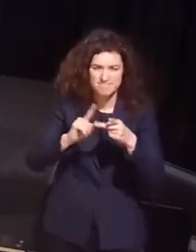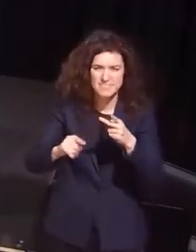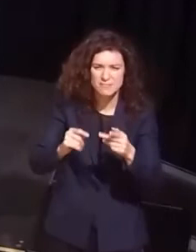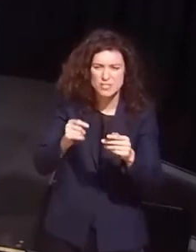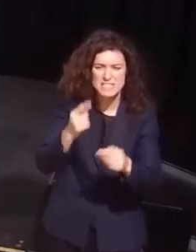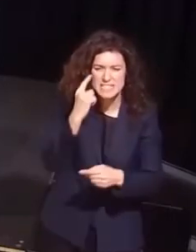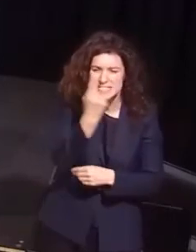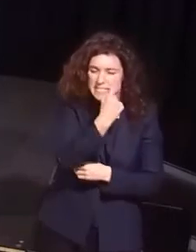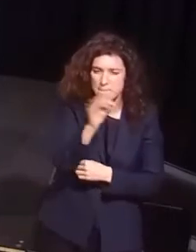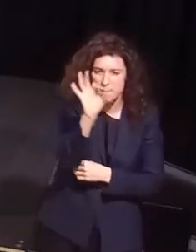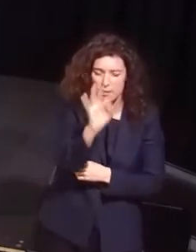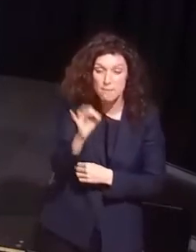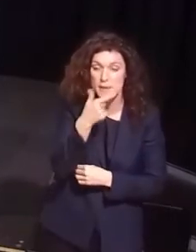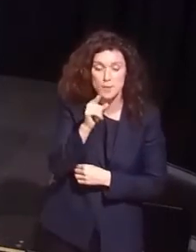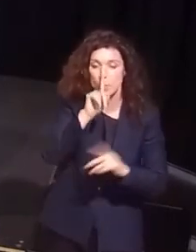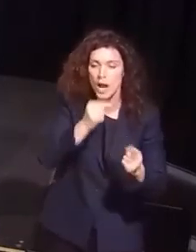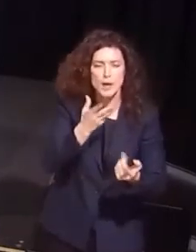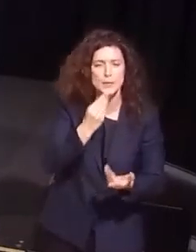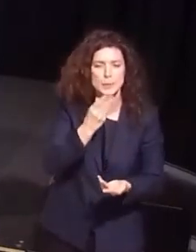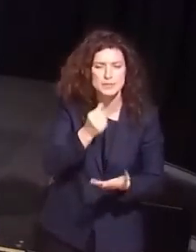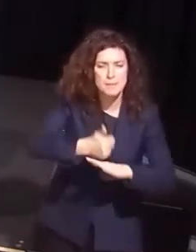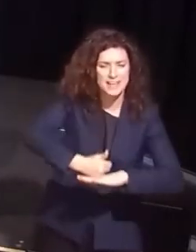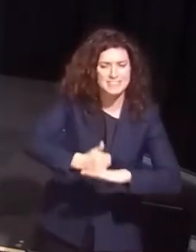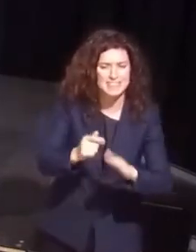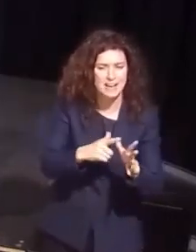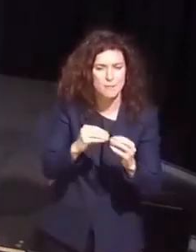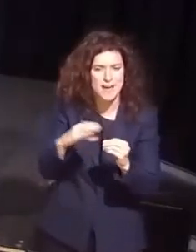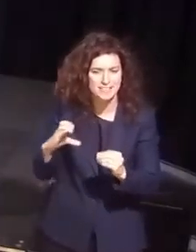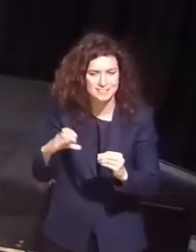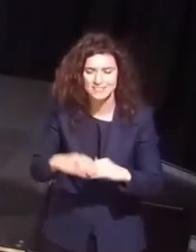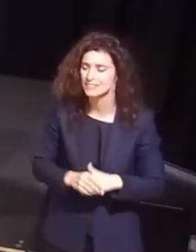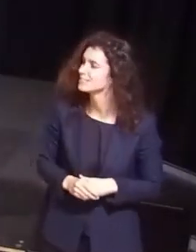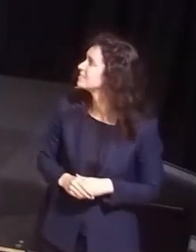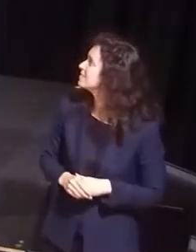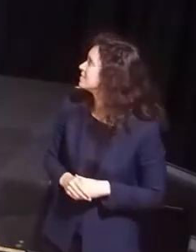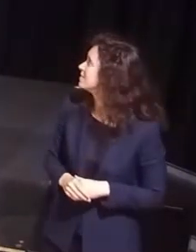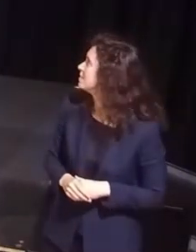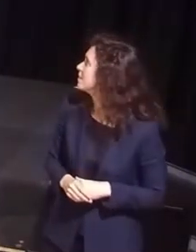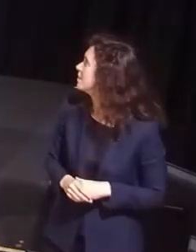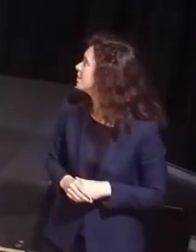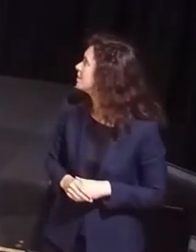the basic alphabet. Loads of people created these.